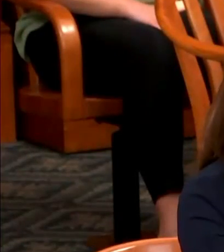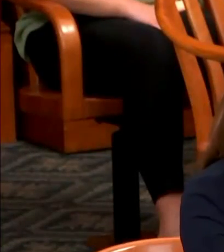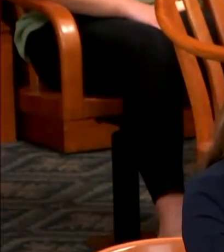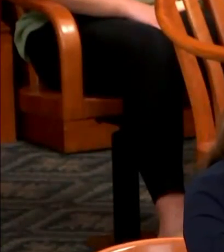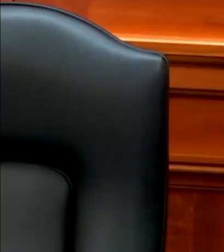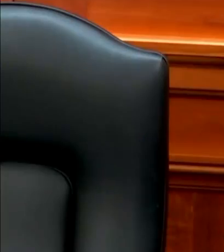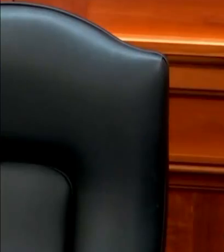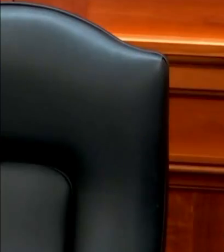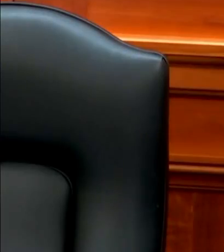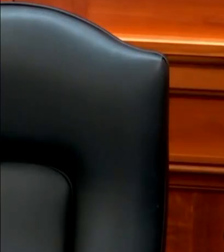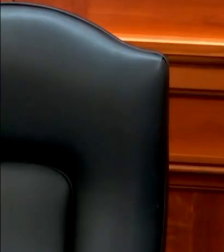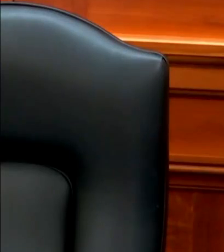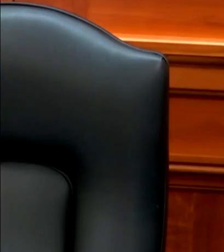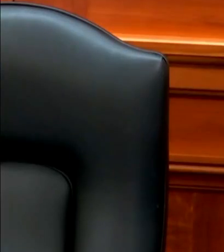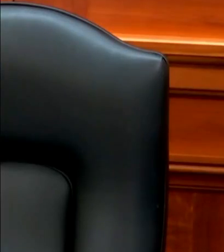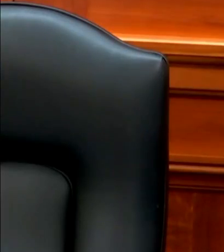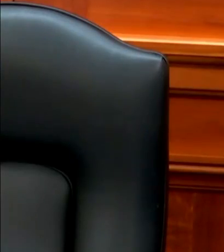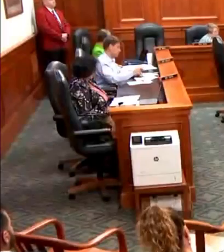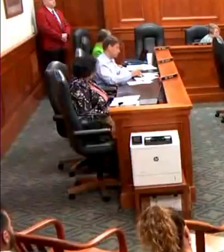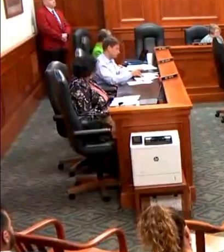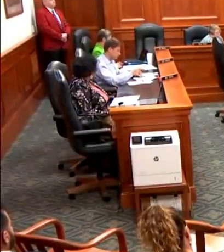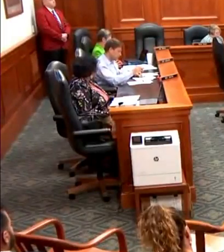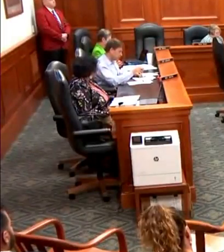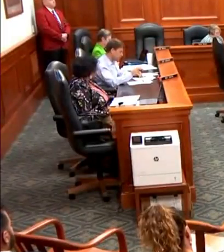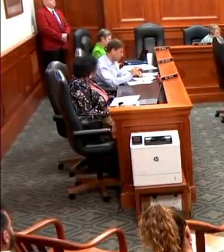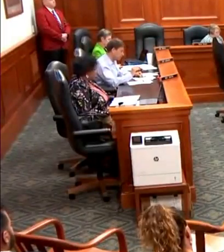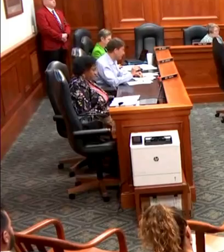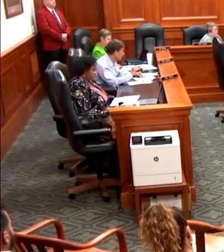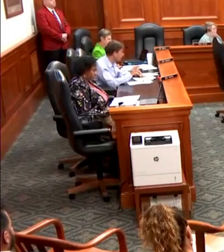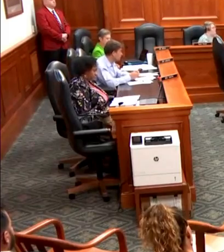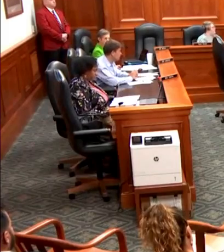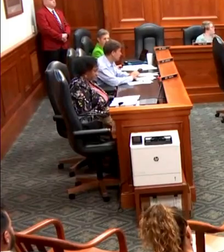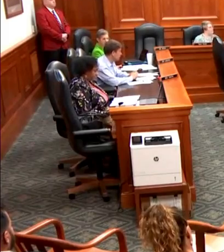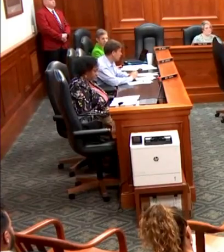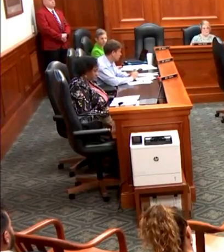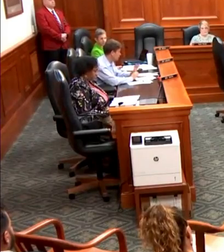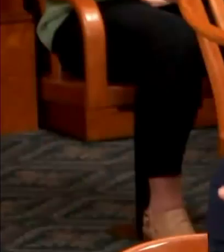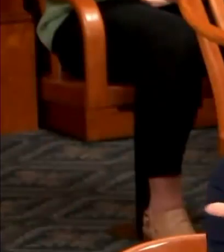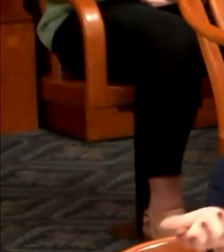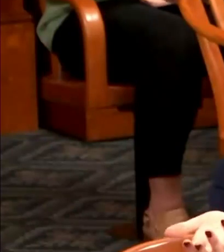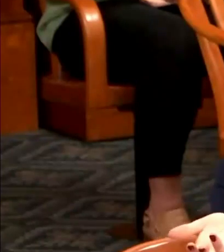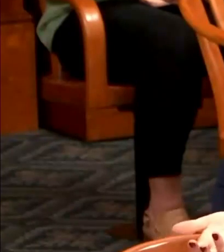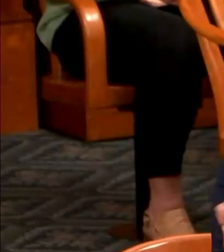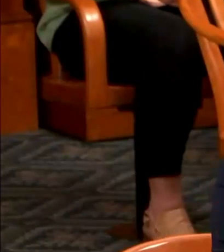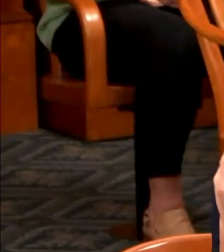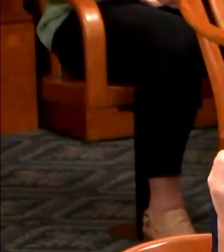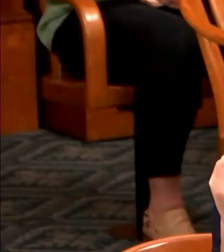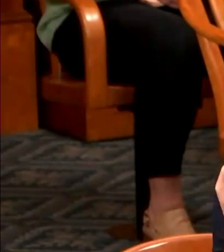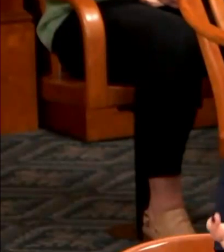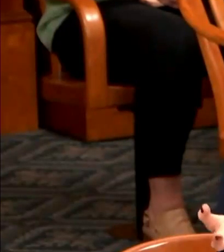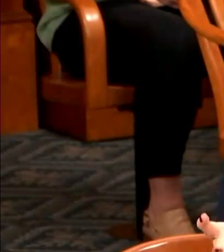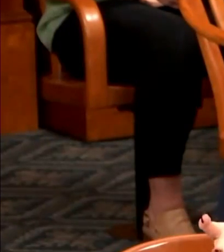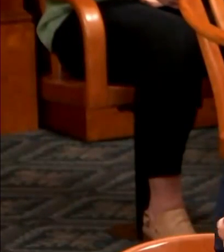APPOINTMENT TIME IN HALF AND FREE UP ANOTHER 10 MINUTES TO SERVE SOMEONE ELSE. THE ANNOUNCEMENT COMES LESS THAN 2 WEEKS AFTER THE SECRETARY TESTIFIED IN FRONT